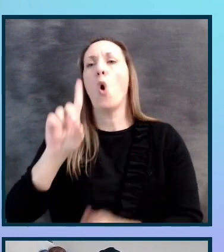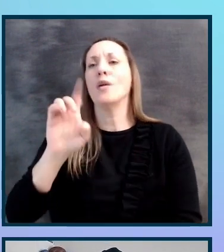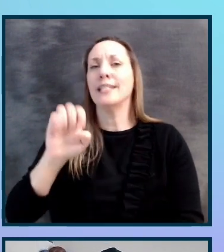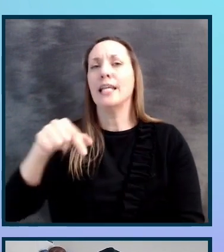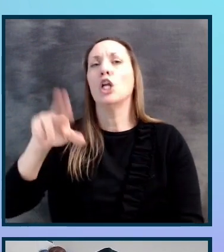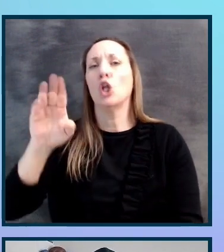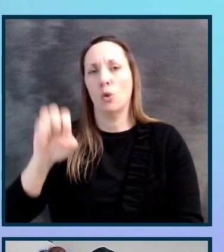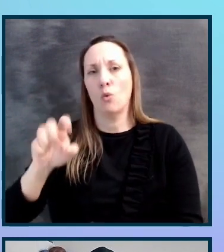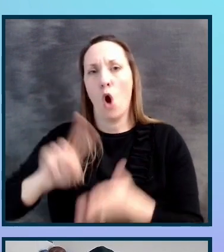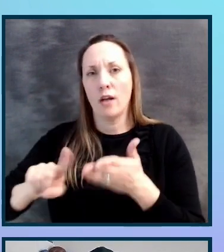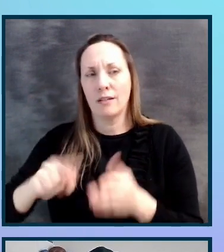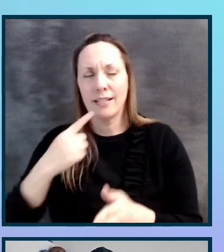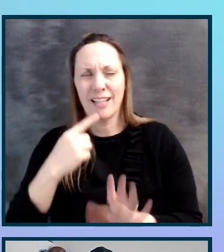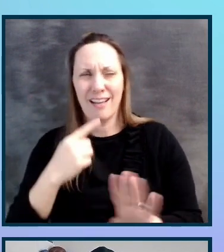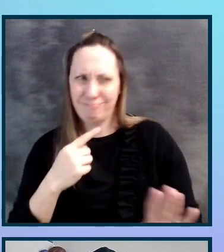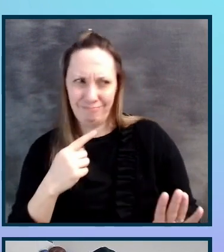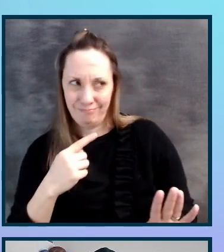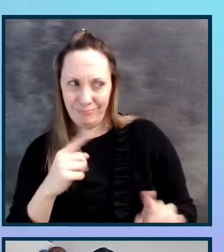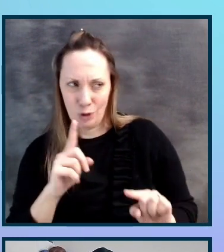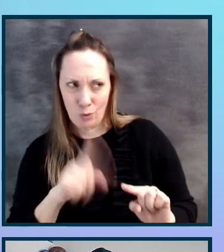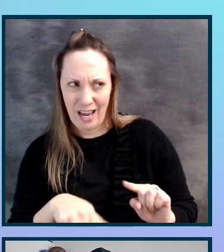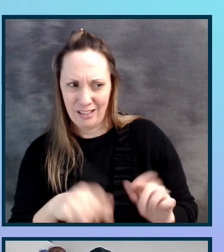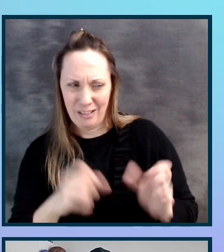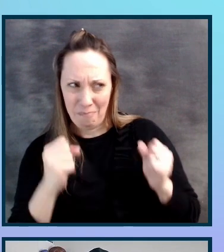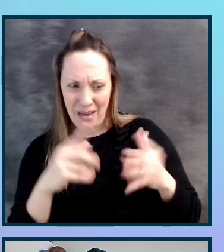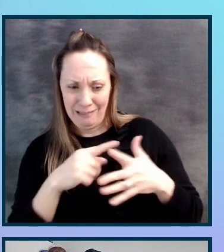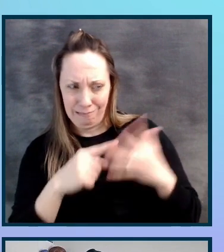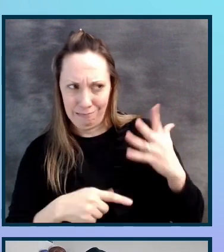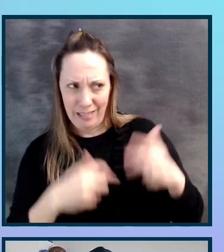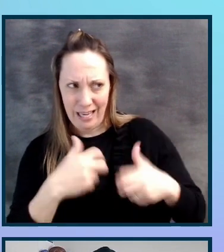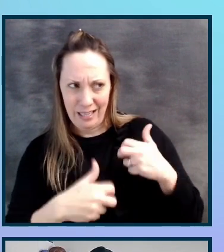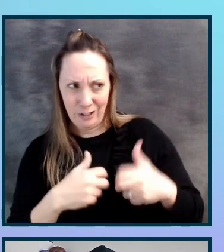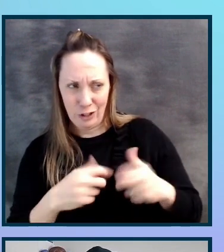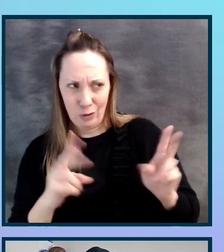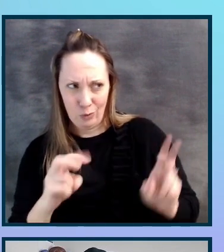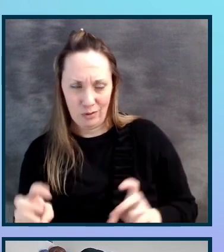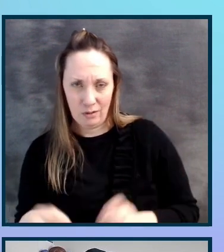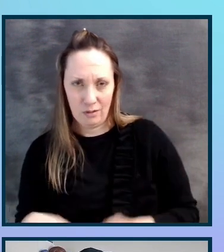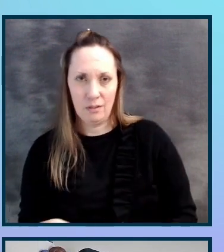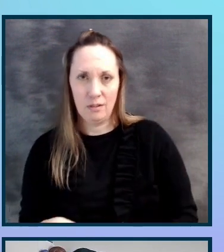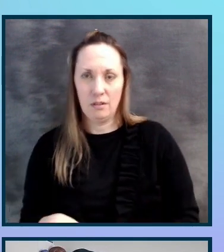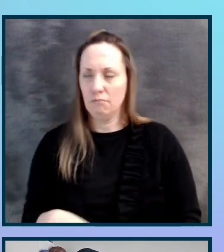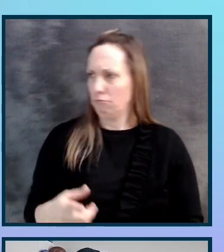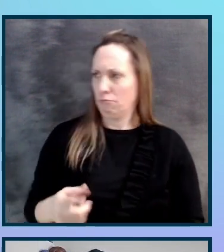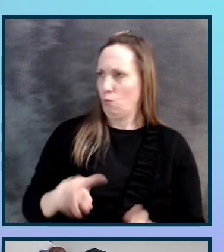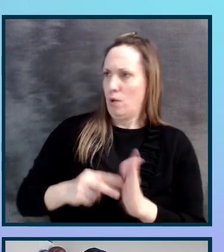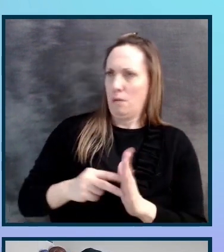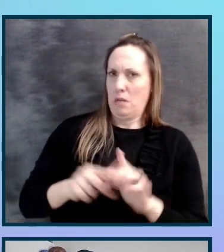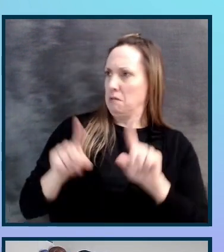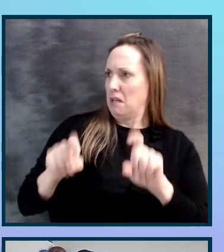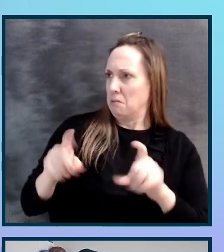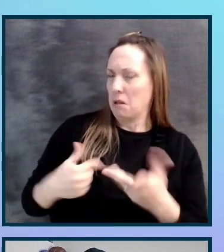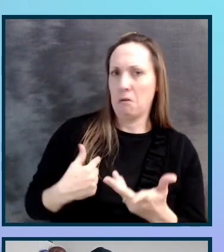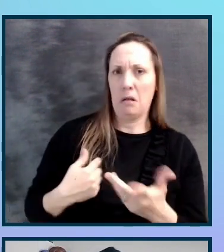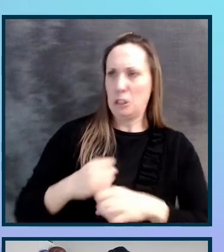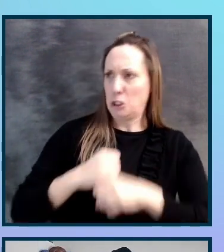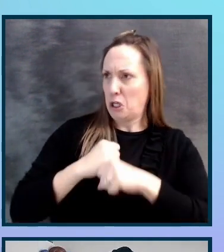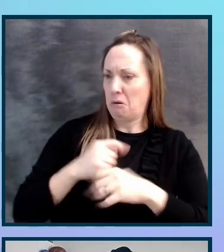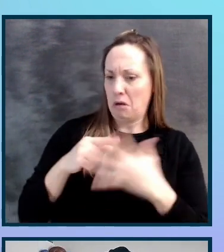they said, "You can't push, you got way too many issues." I said, accessibility issues like whatever, what's that like security or like couple things here and there, fix it, right?